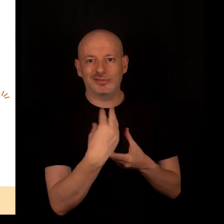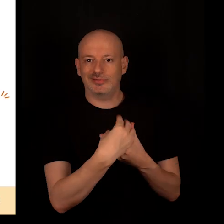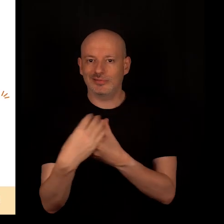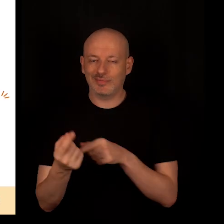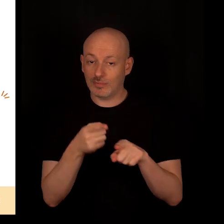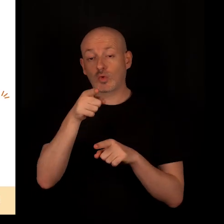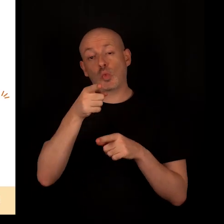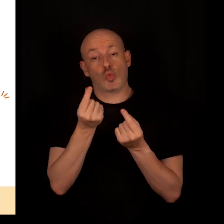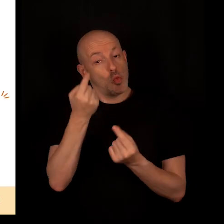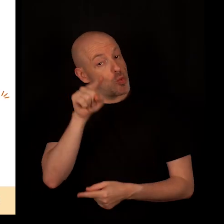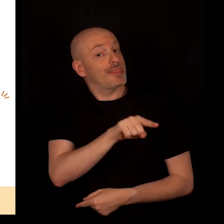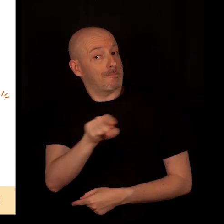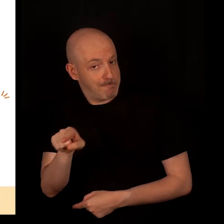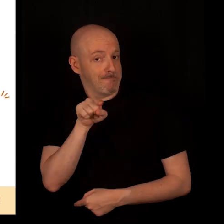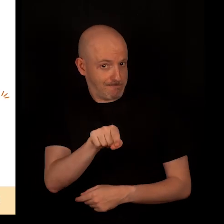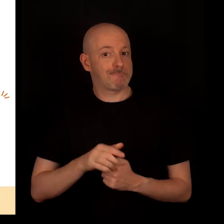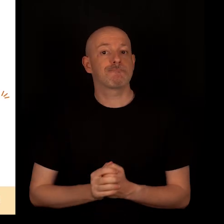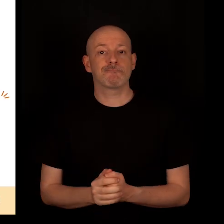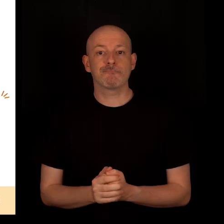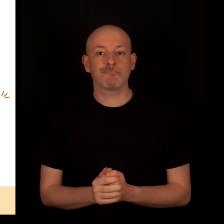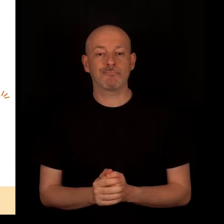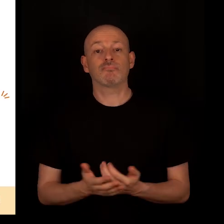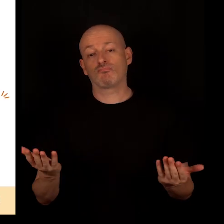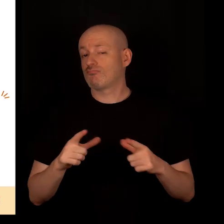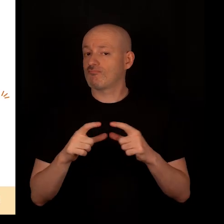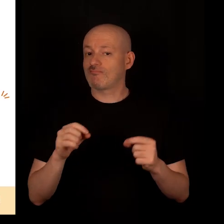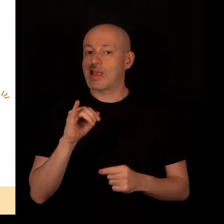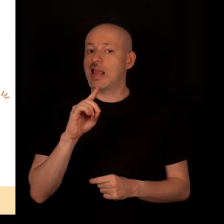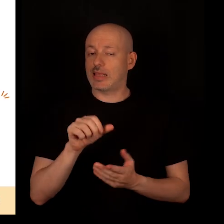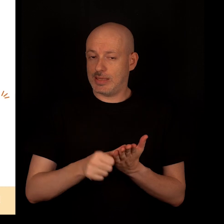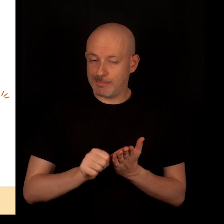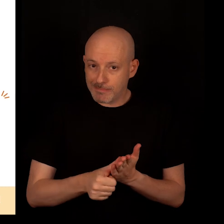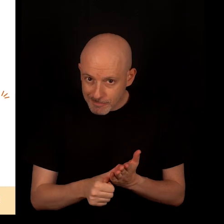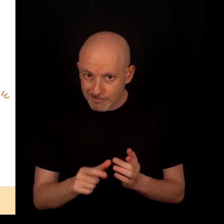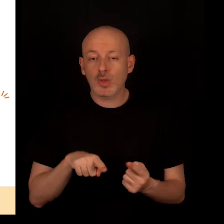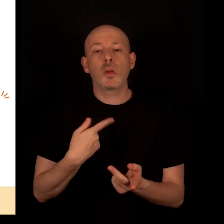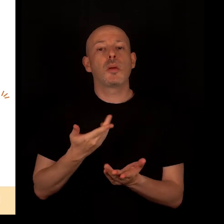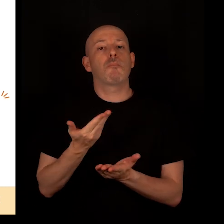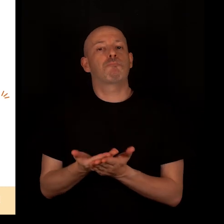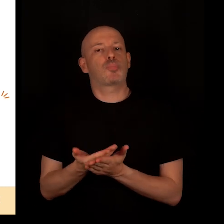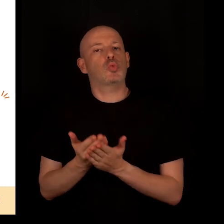So you are doing this for them. They are: official national identification,